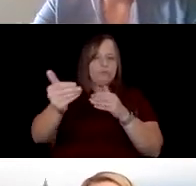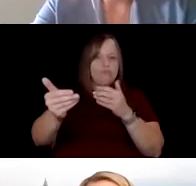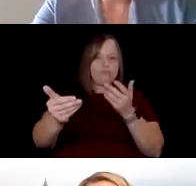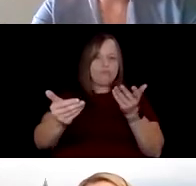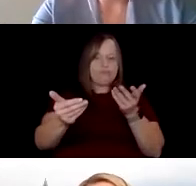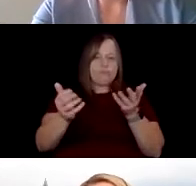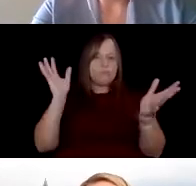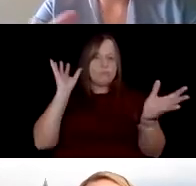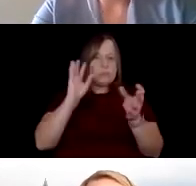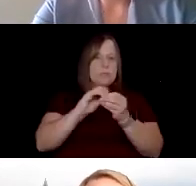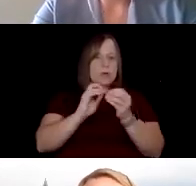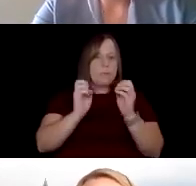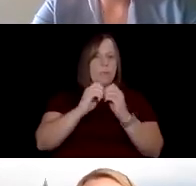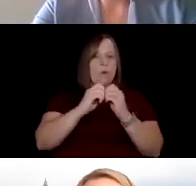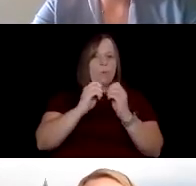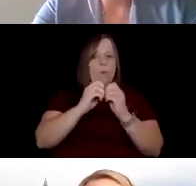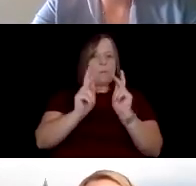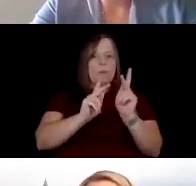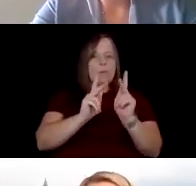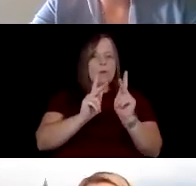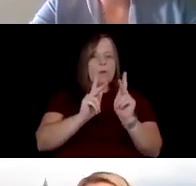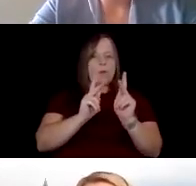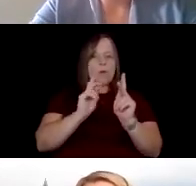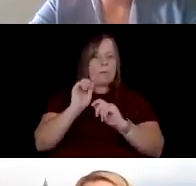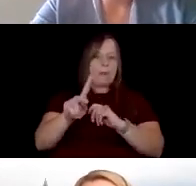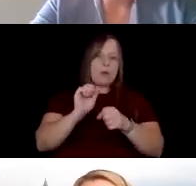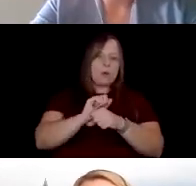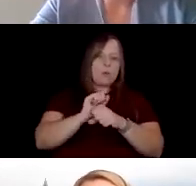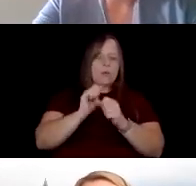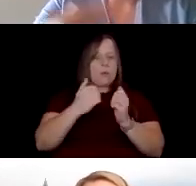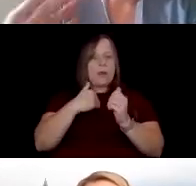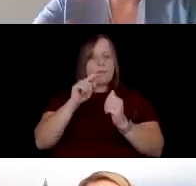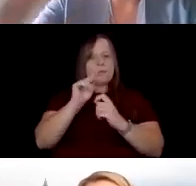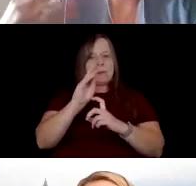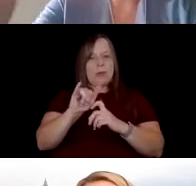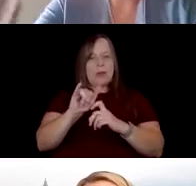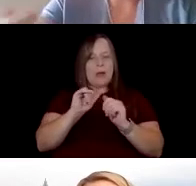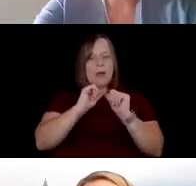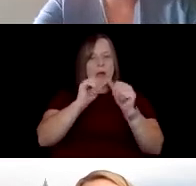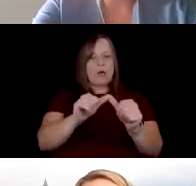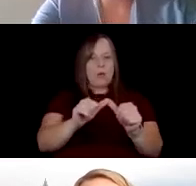collectively, more and more people are returning to society who have TBI, and that's been kind of an ongoing. There will always be more people